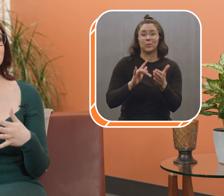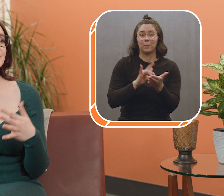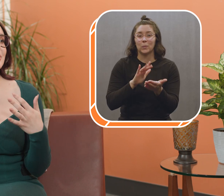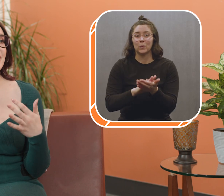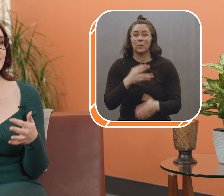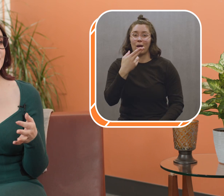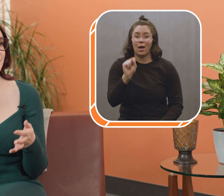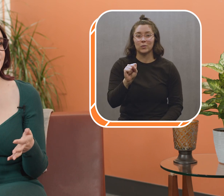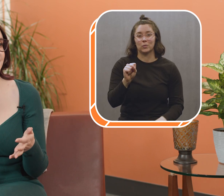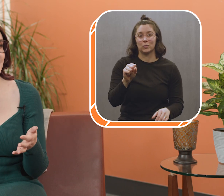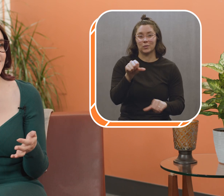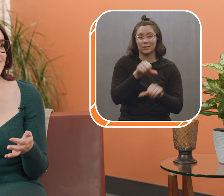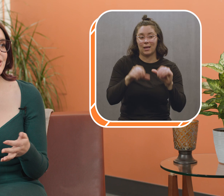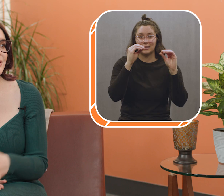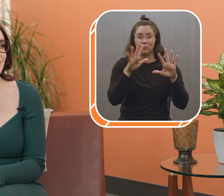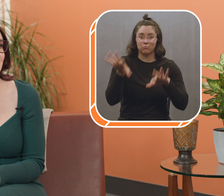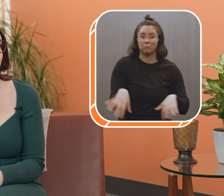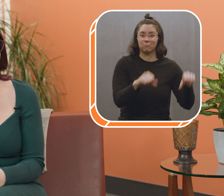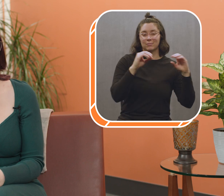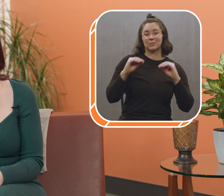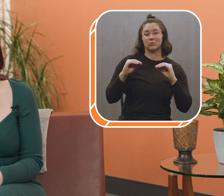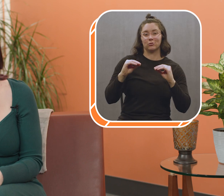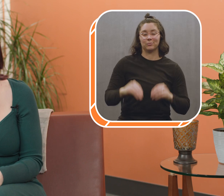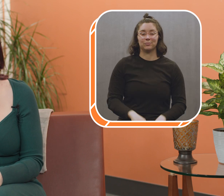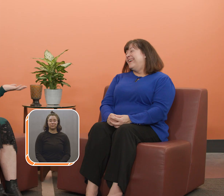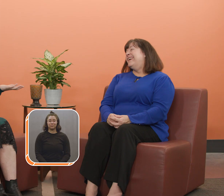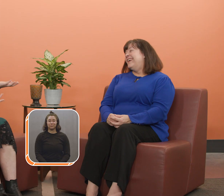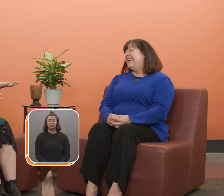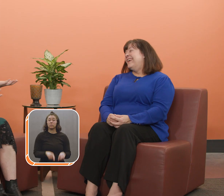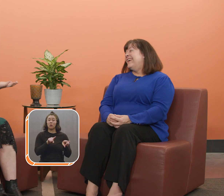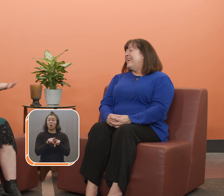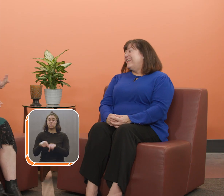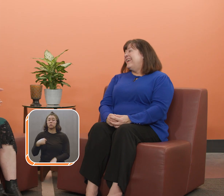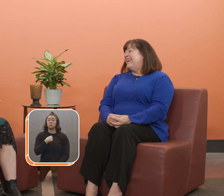middle school, high school science teachers to do better as well. We also need to do better